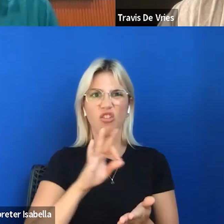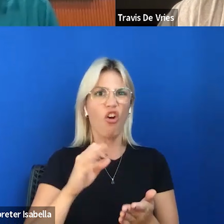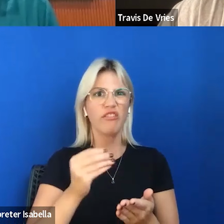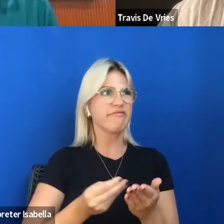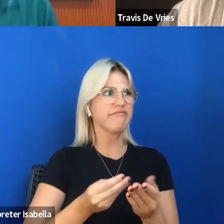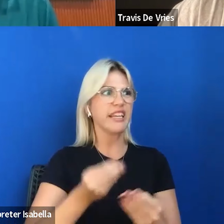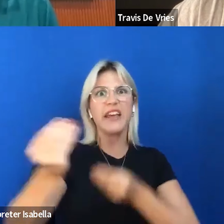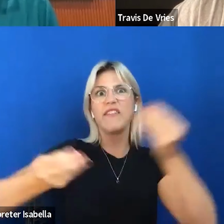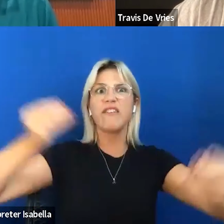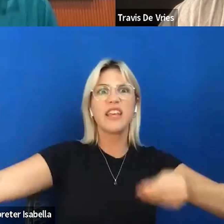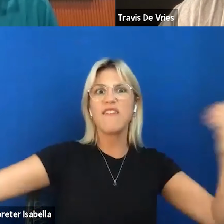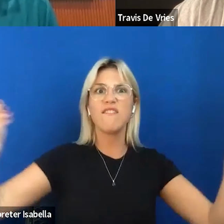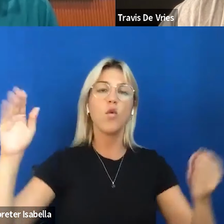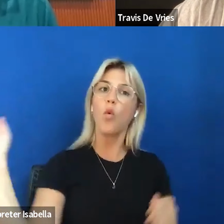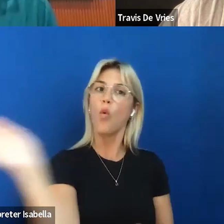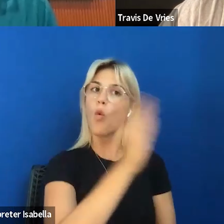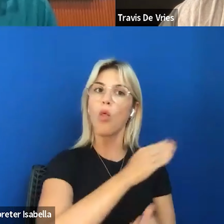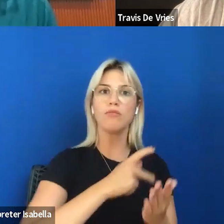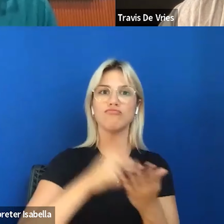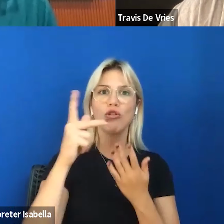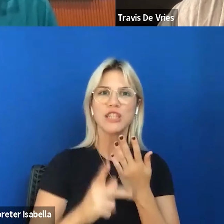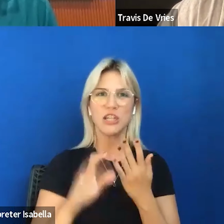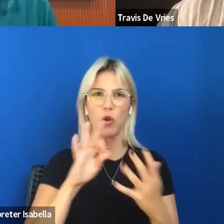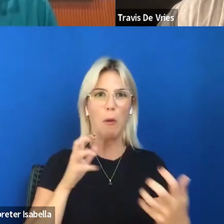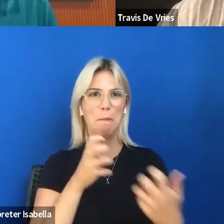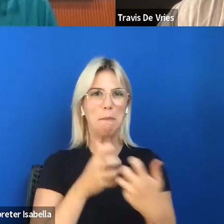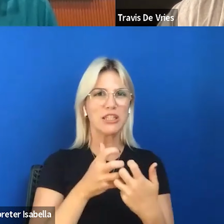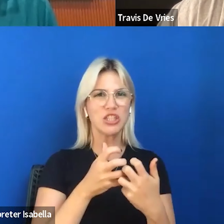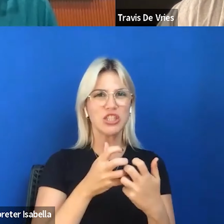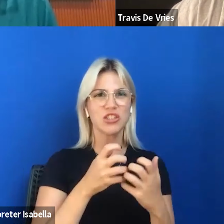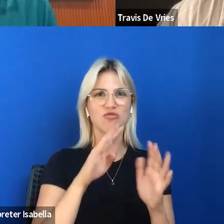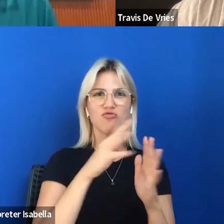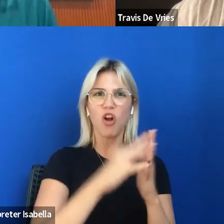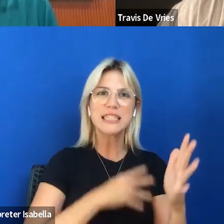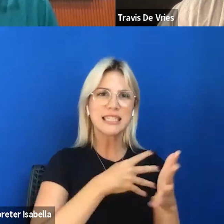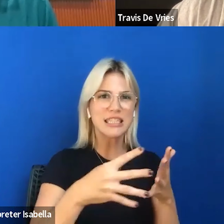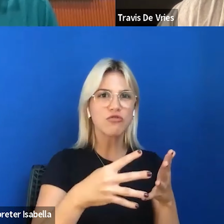It's everyone's responsibility to kind of look out for that.